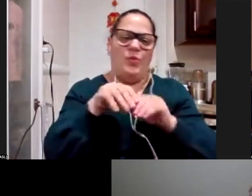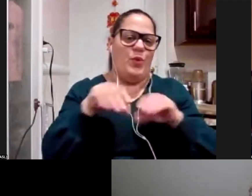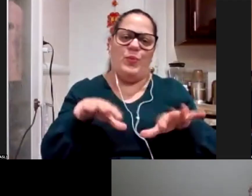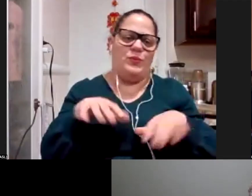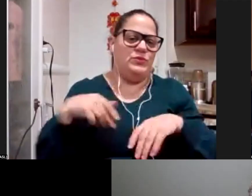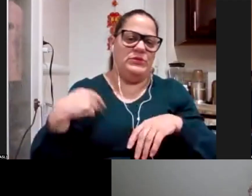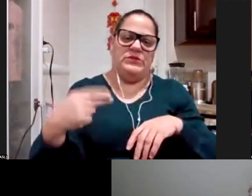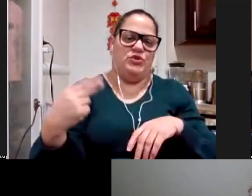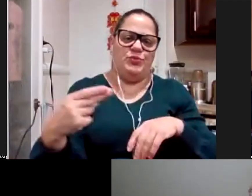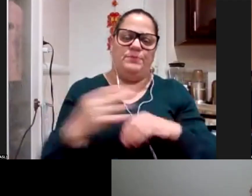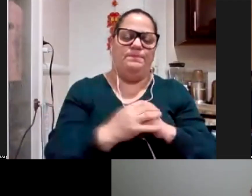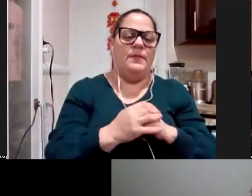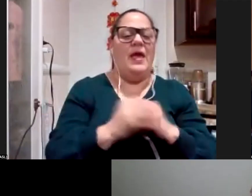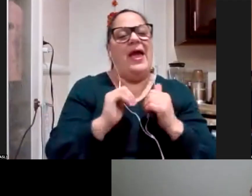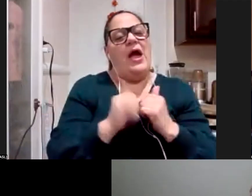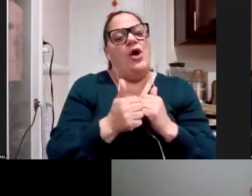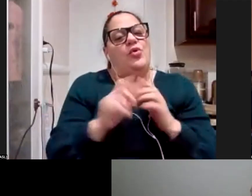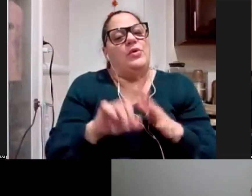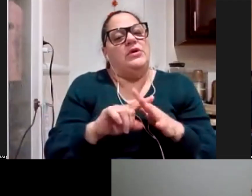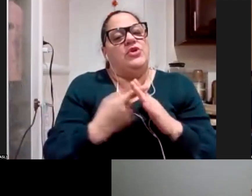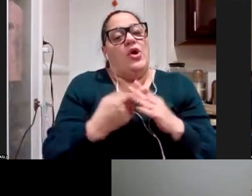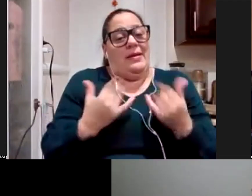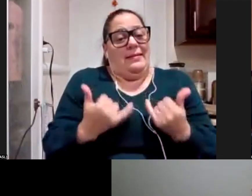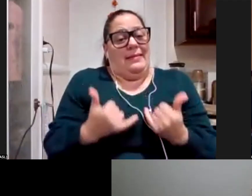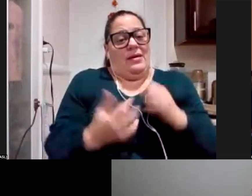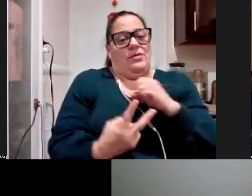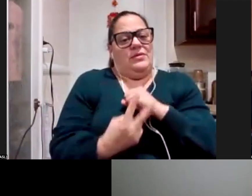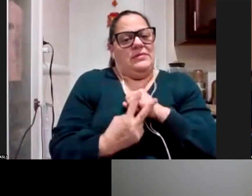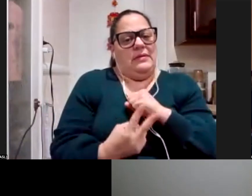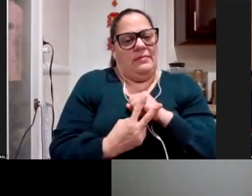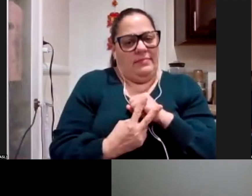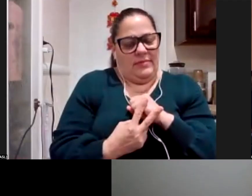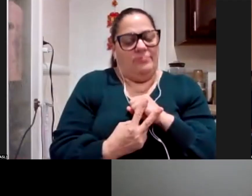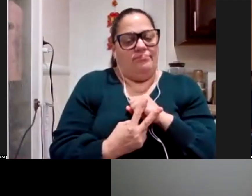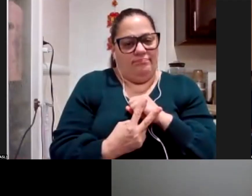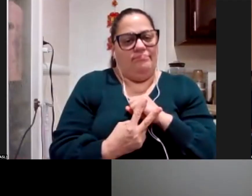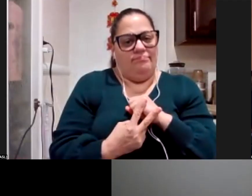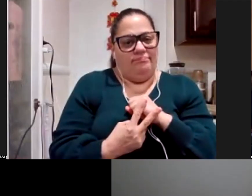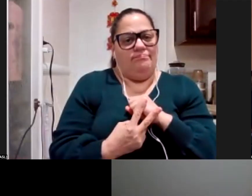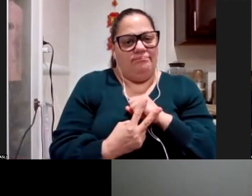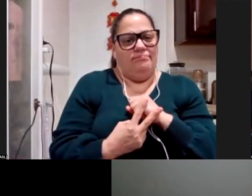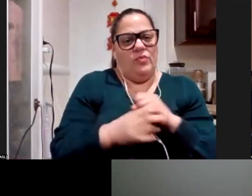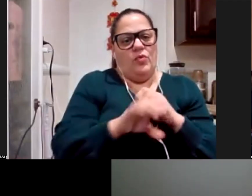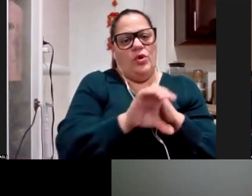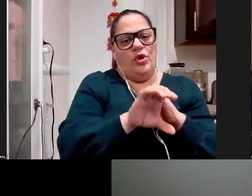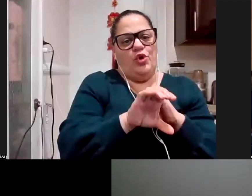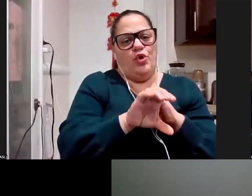how do we how do we start taking what's what's Chris and Natalie have started here and and